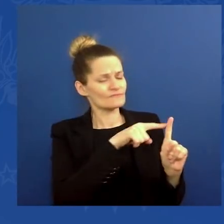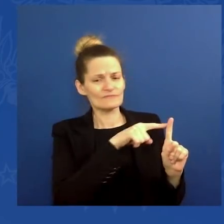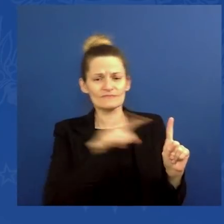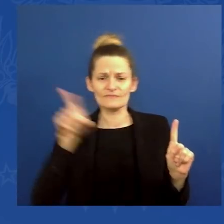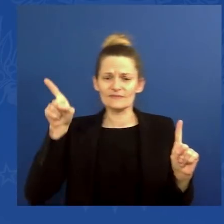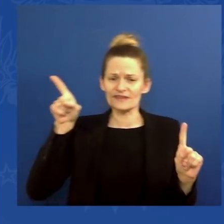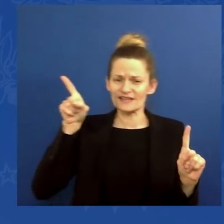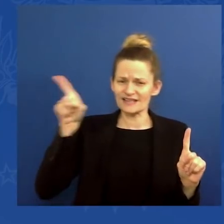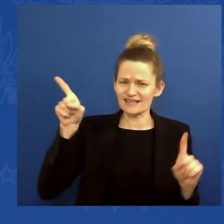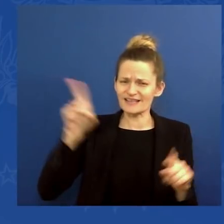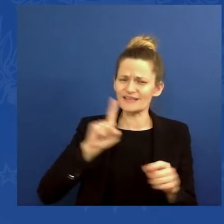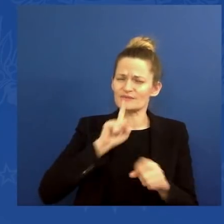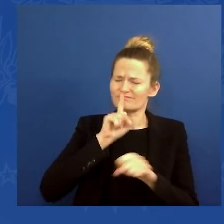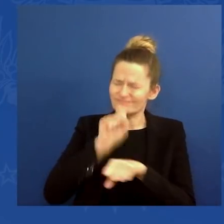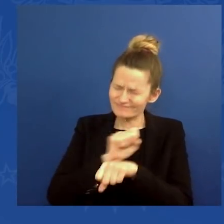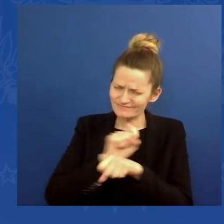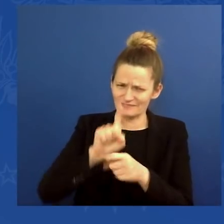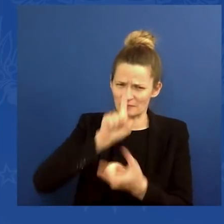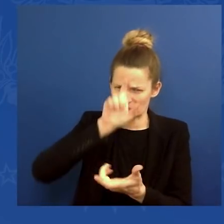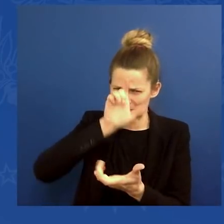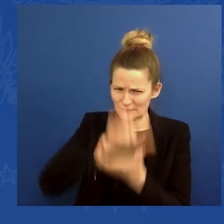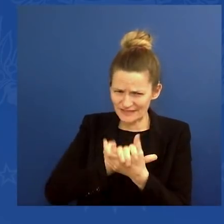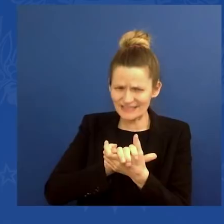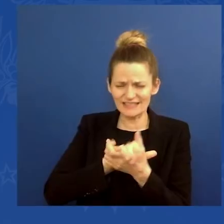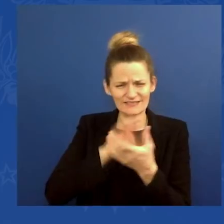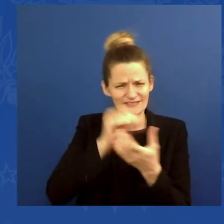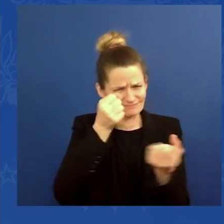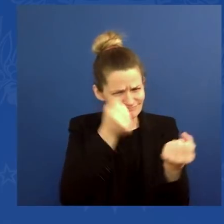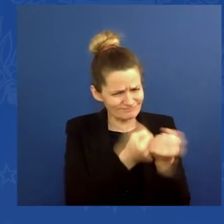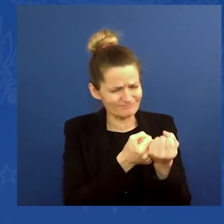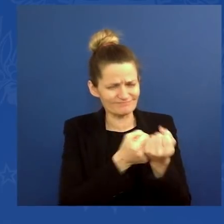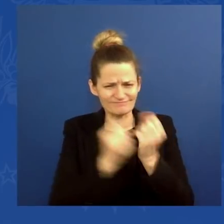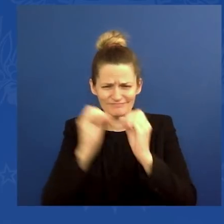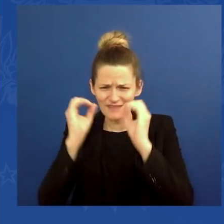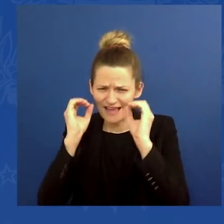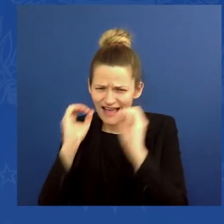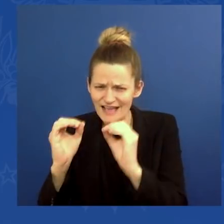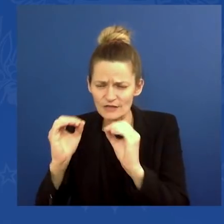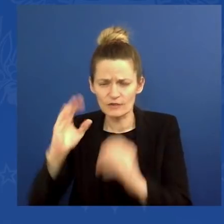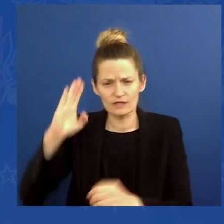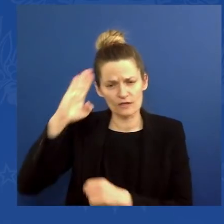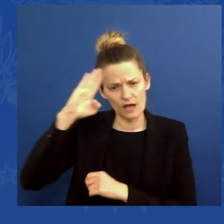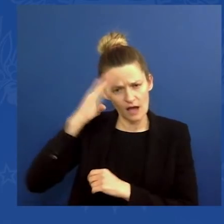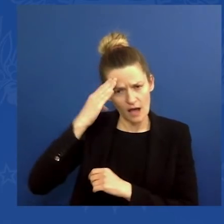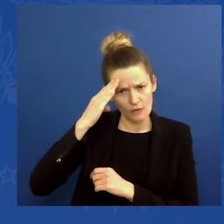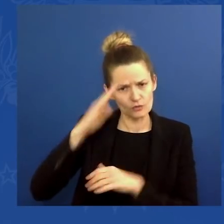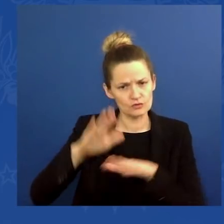and his unyielding belief in the power of education for the Irish children.